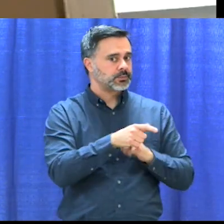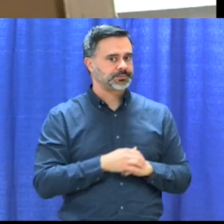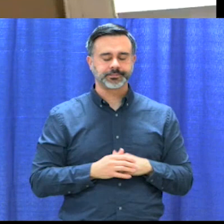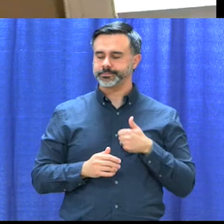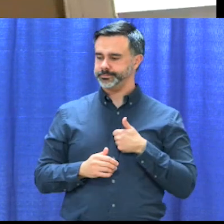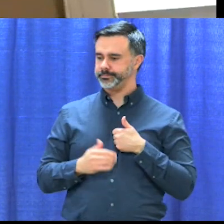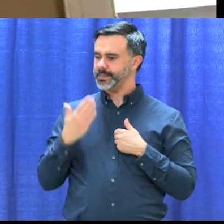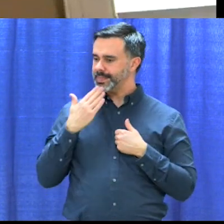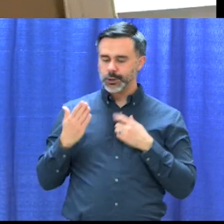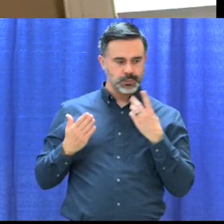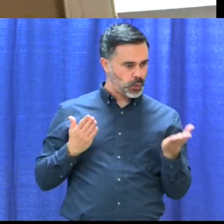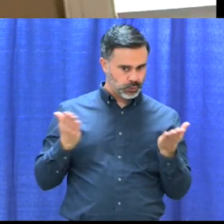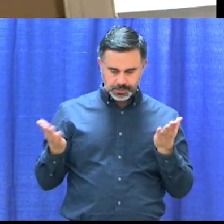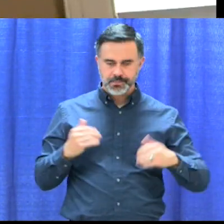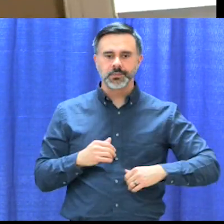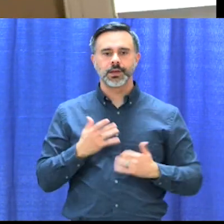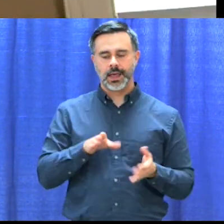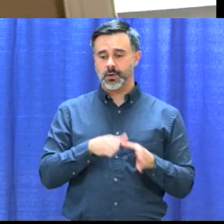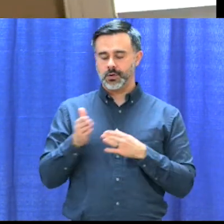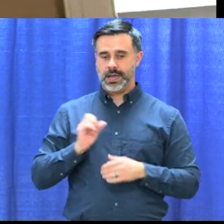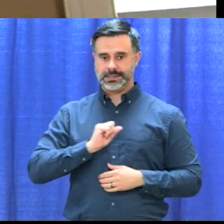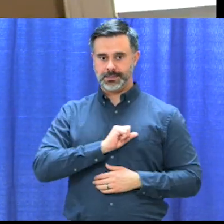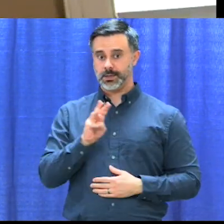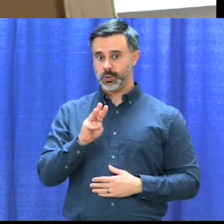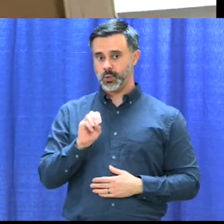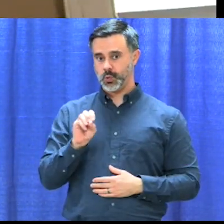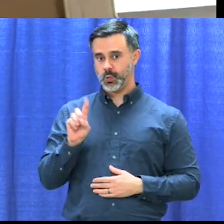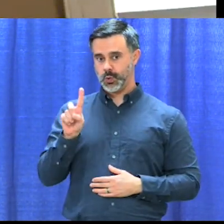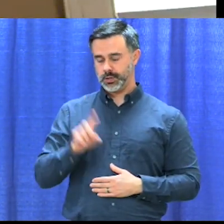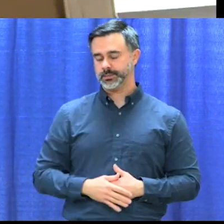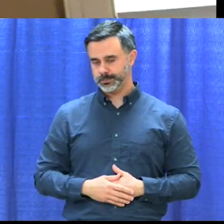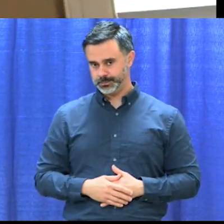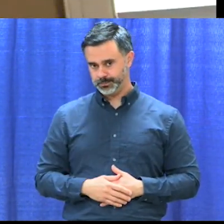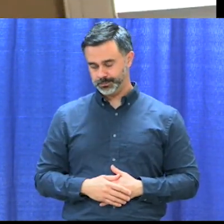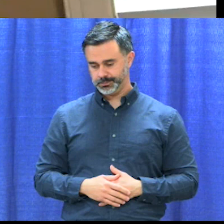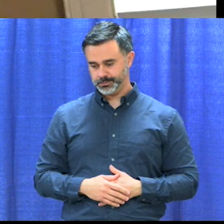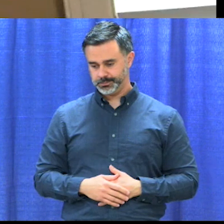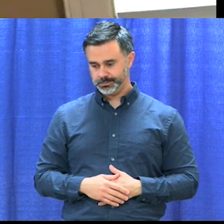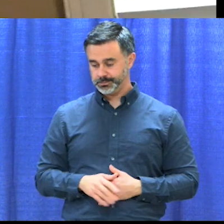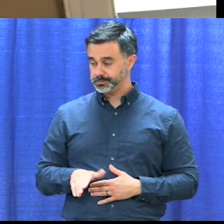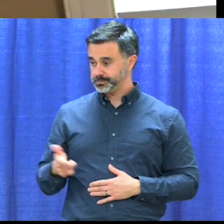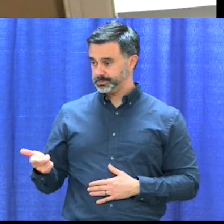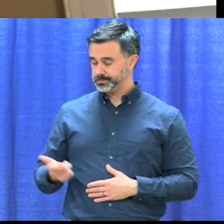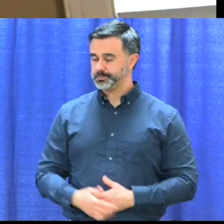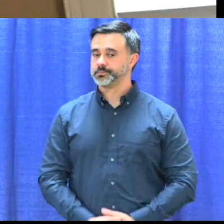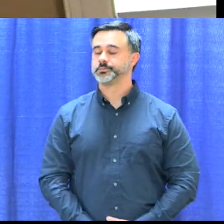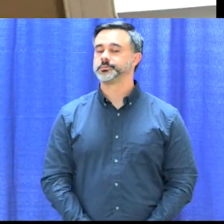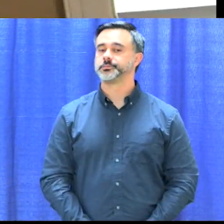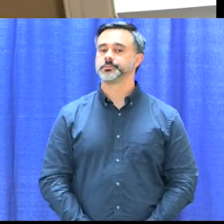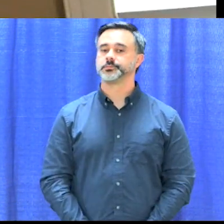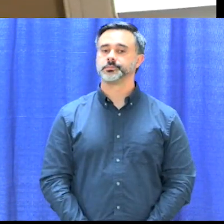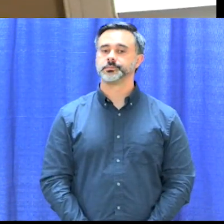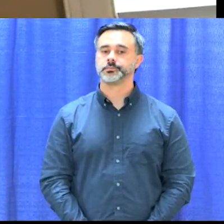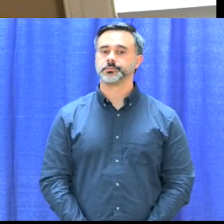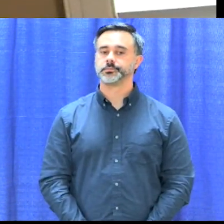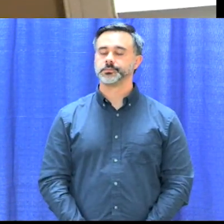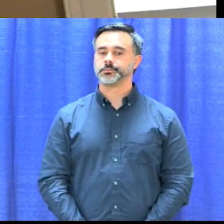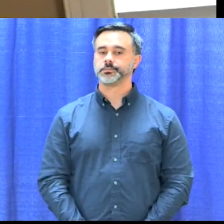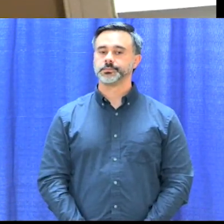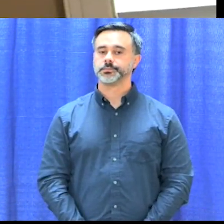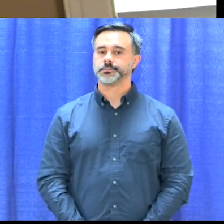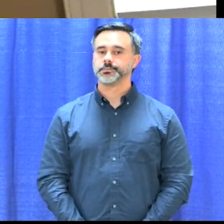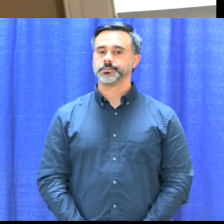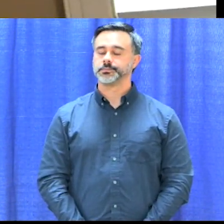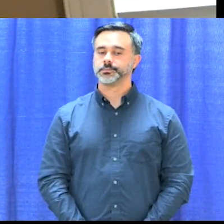We’re going to move to Assemblymember Wood.